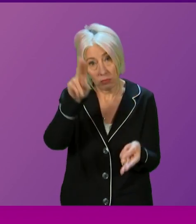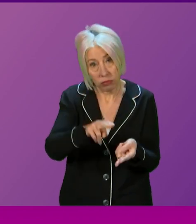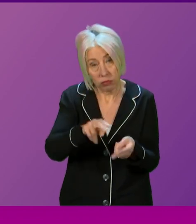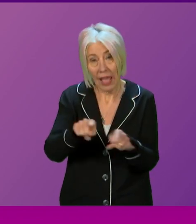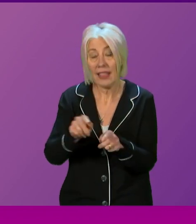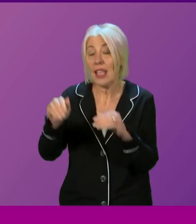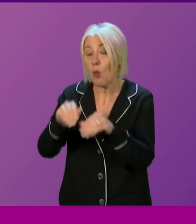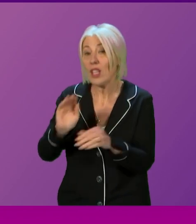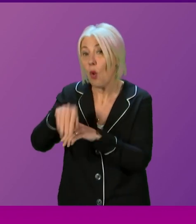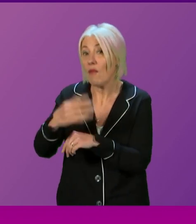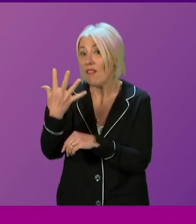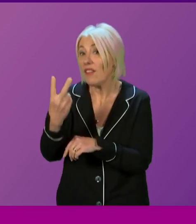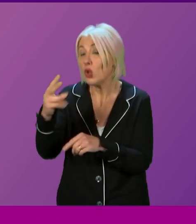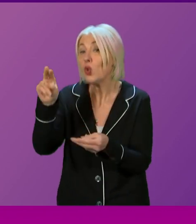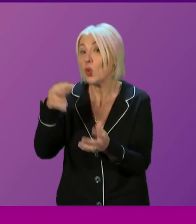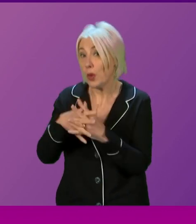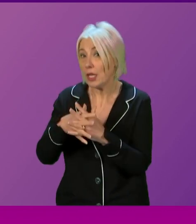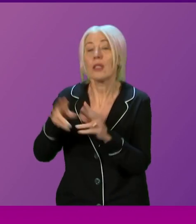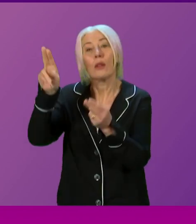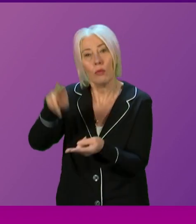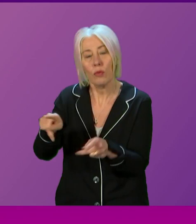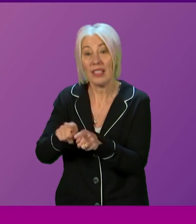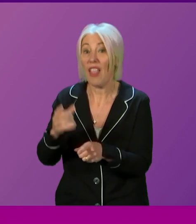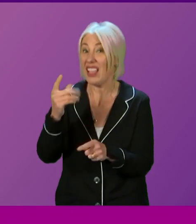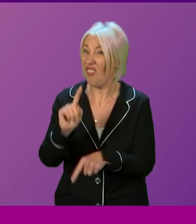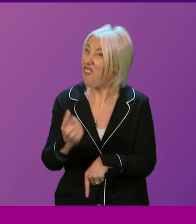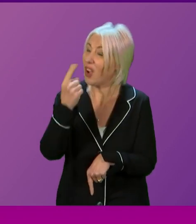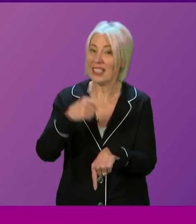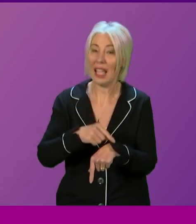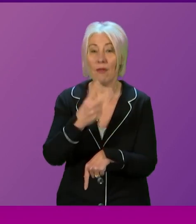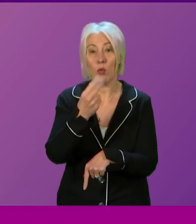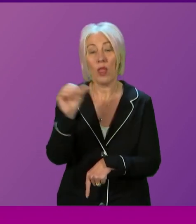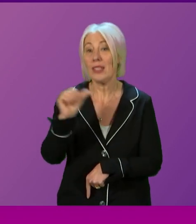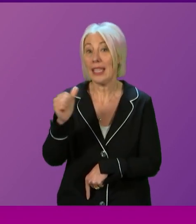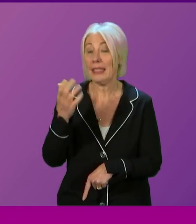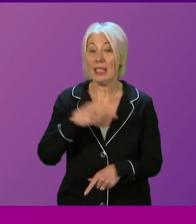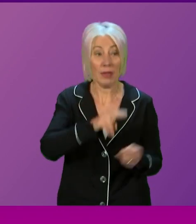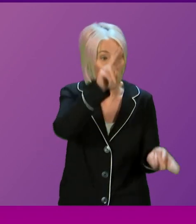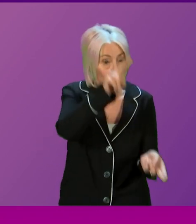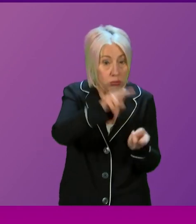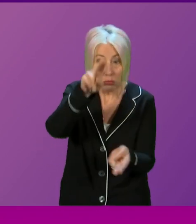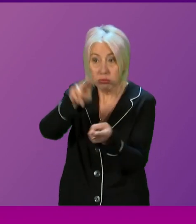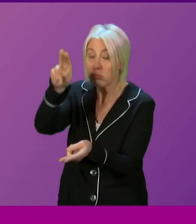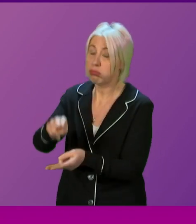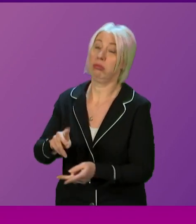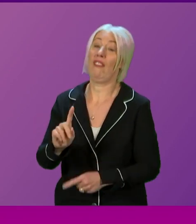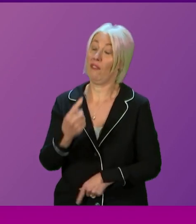As I said earlier, that is the first time since 2016 that there has been a decrease in all three waiting-list measures.